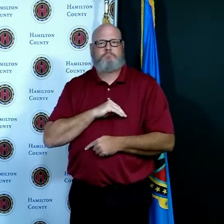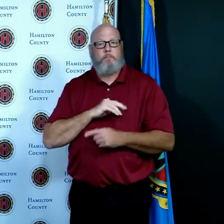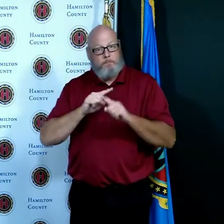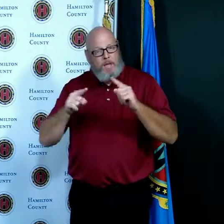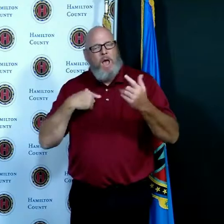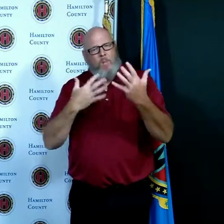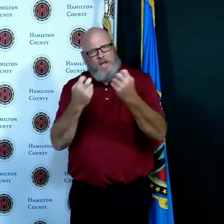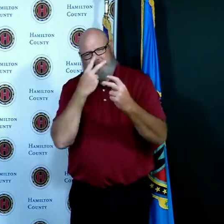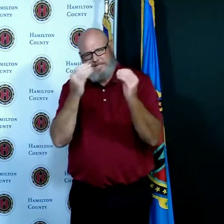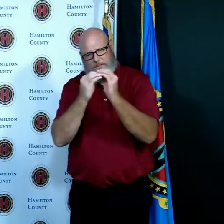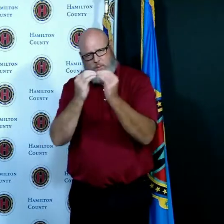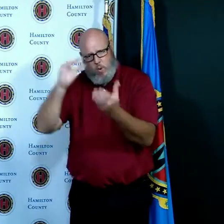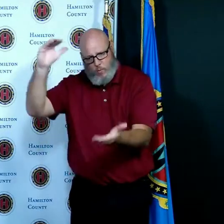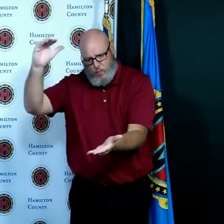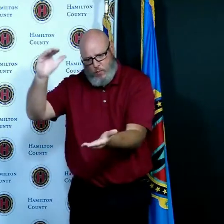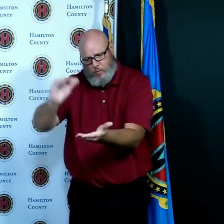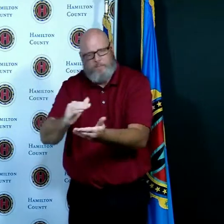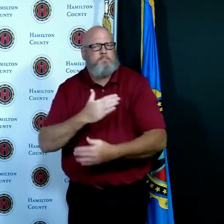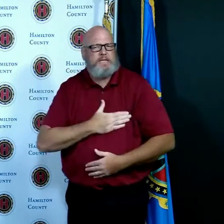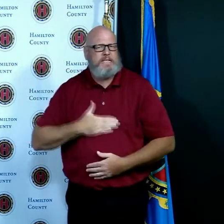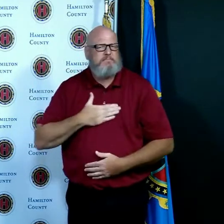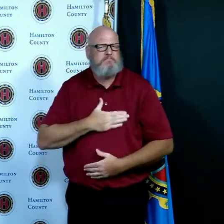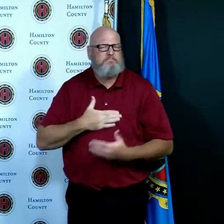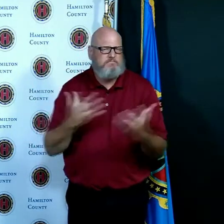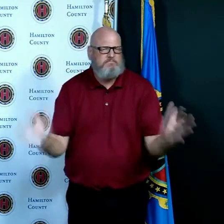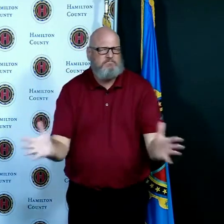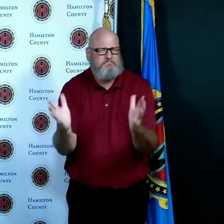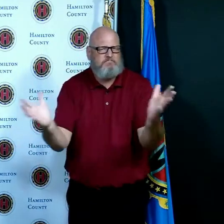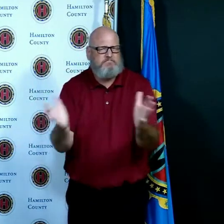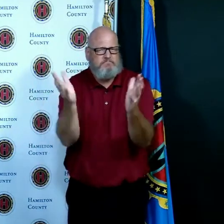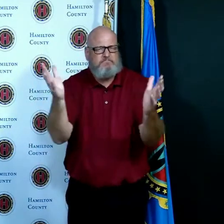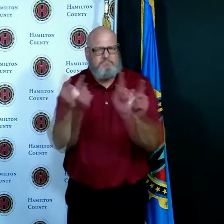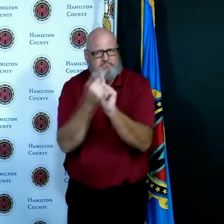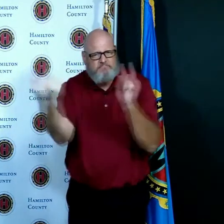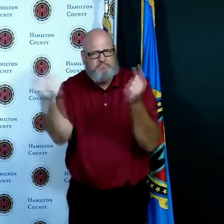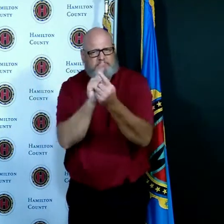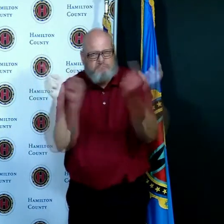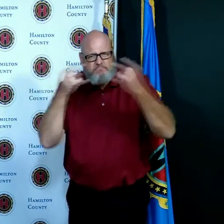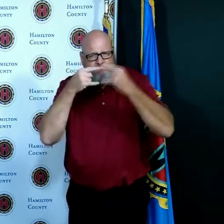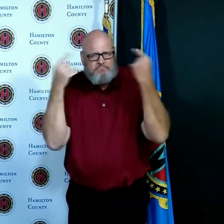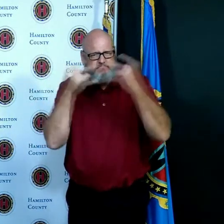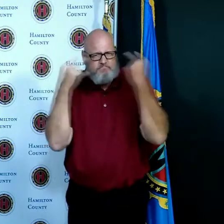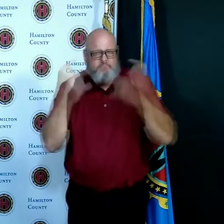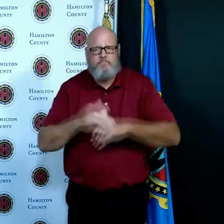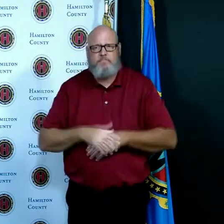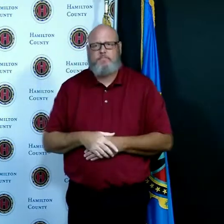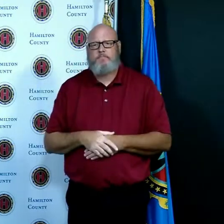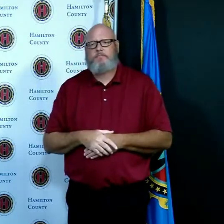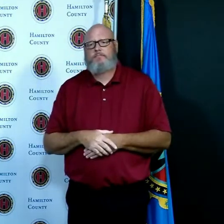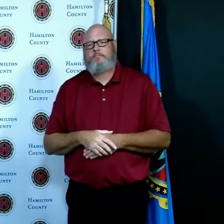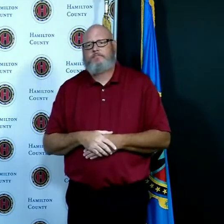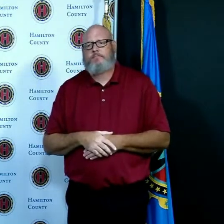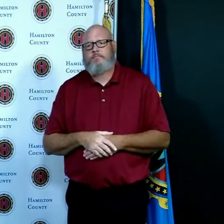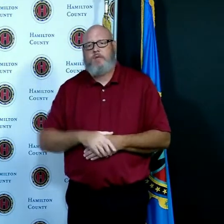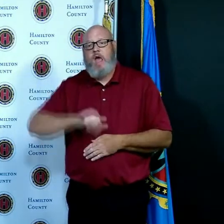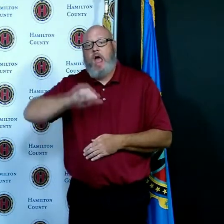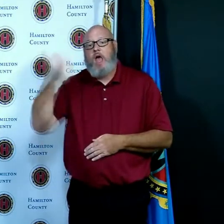see them looking at all other age groups and age demographics things remain fairly stable with their test positivity rates no